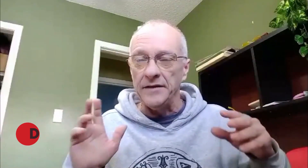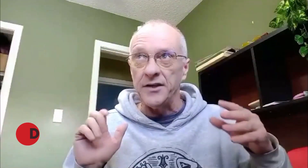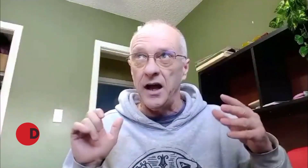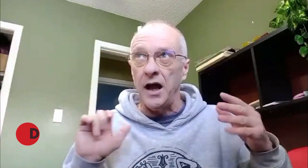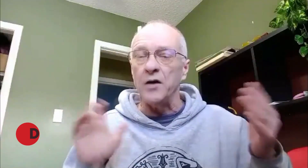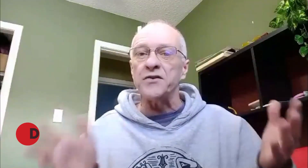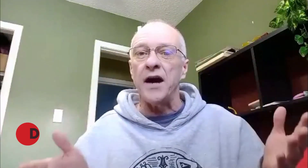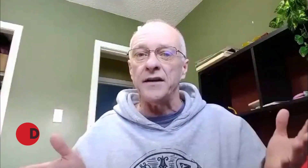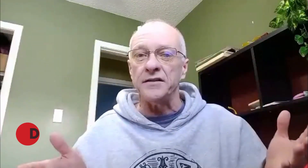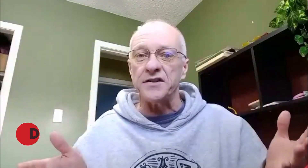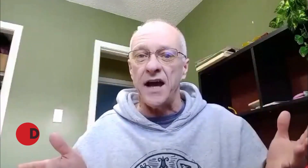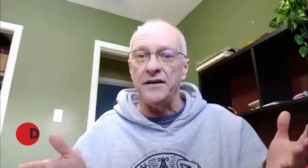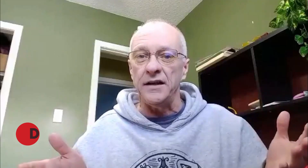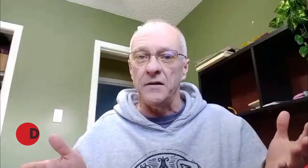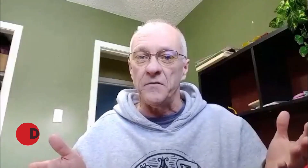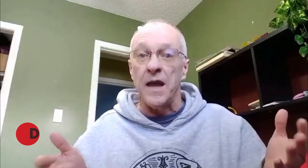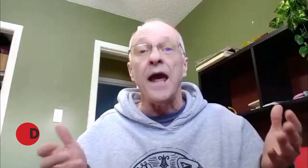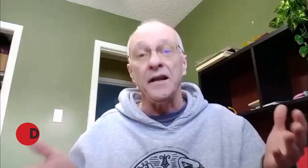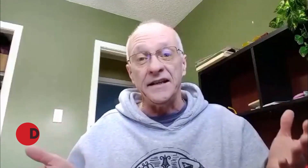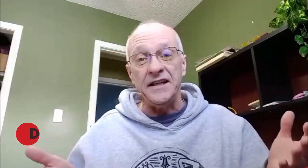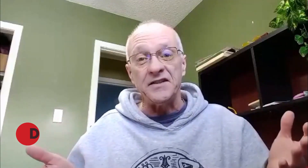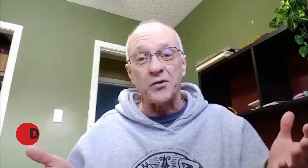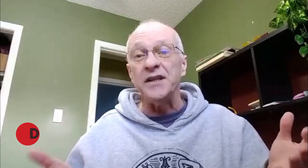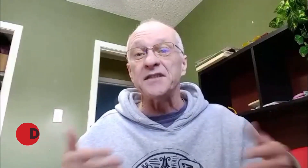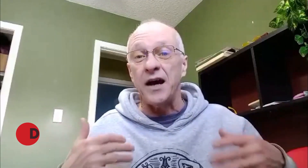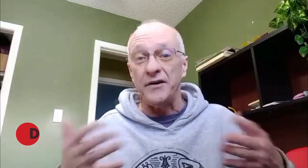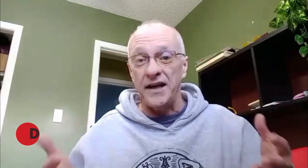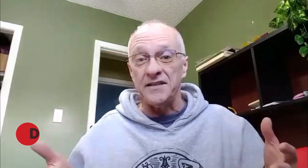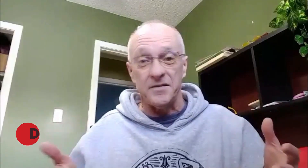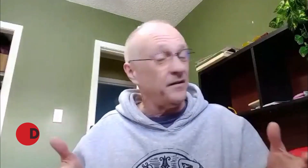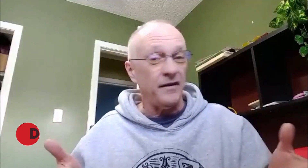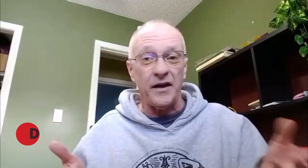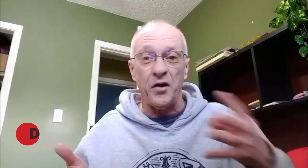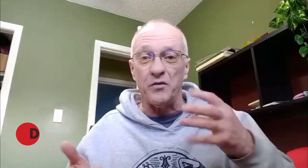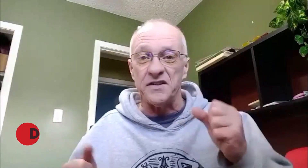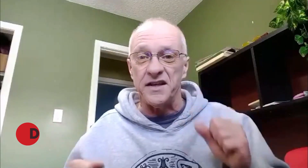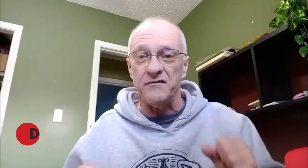And I also had an understanding of LED screens nowadays, they can all